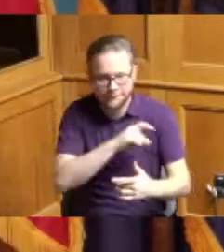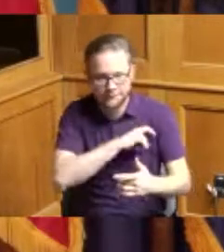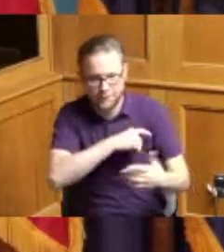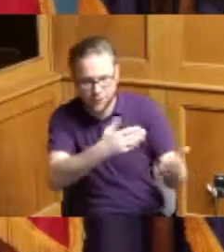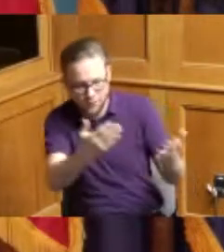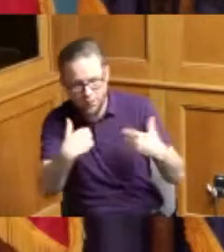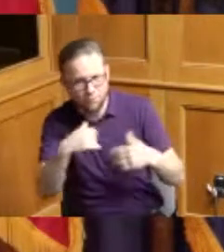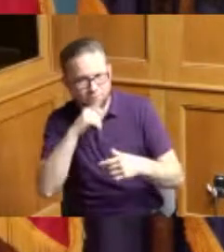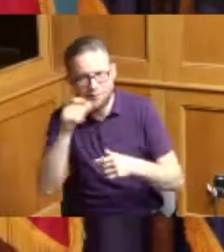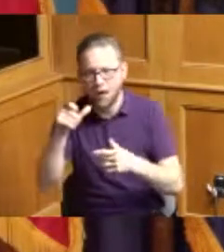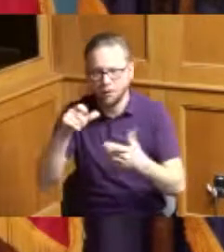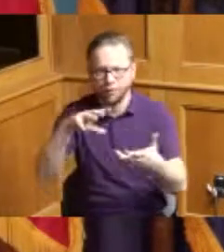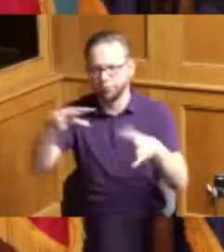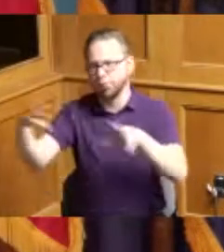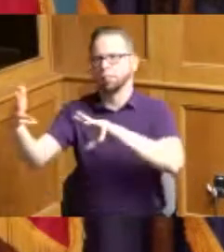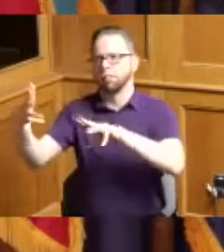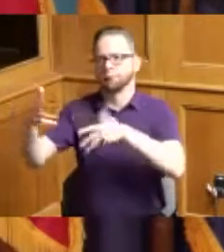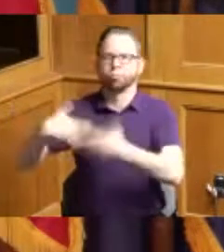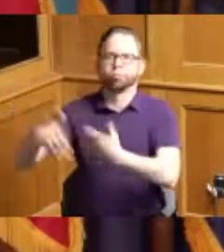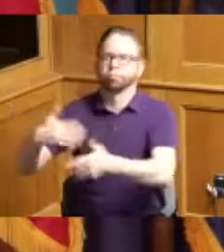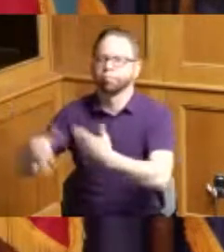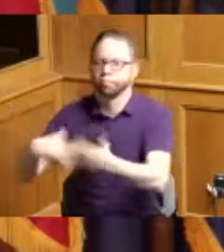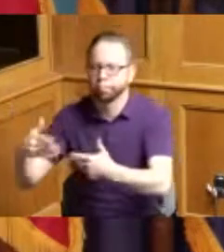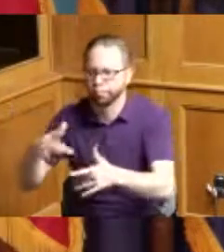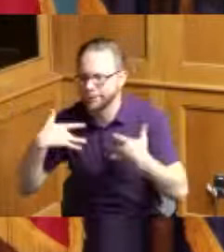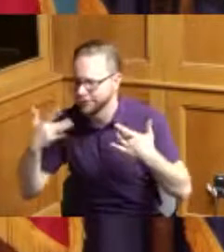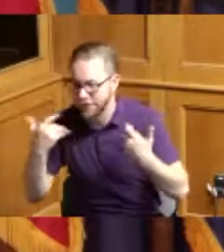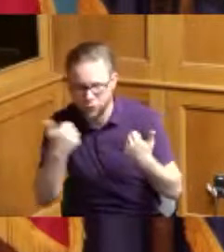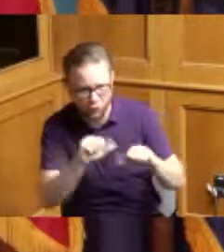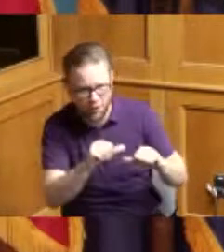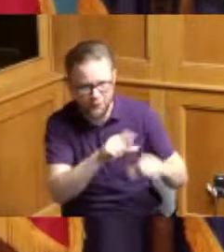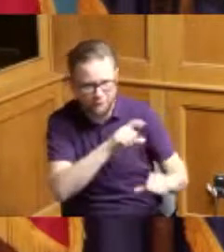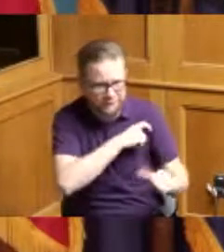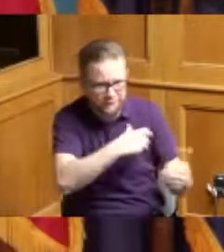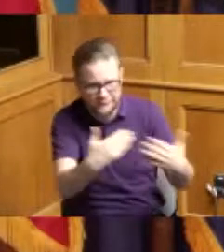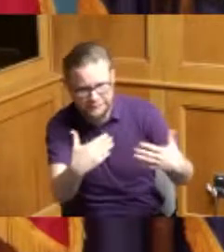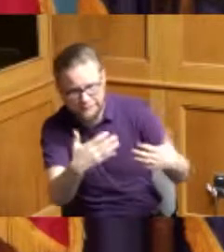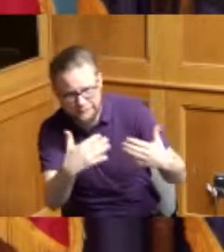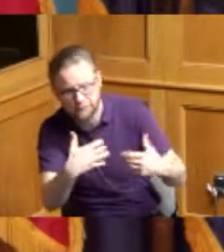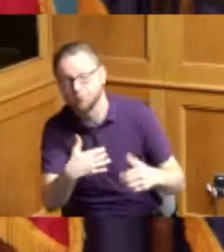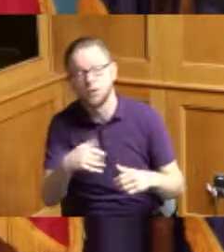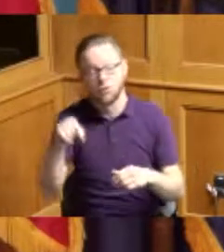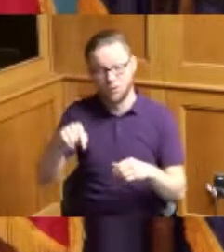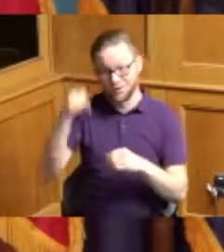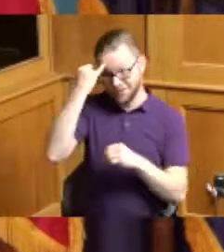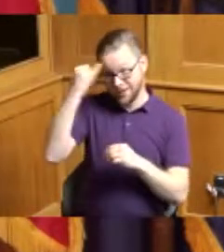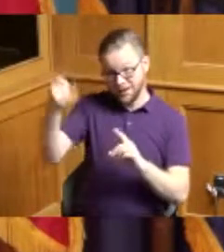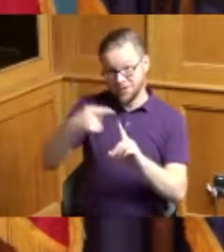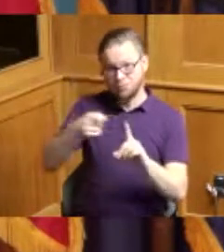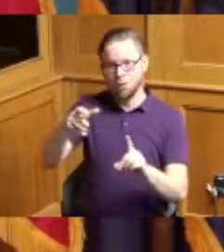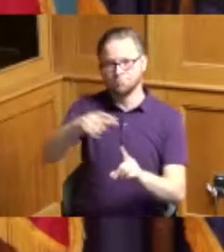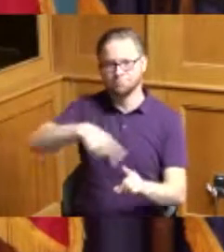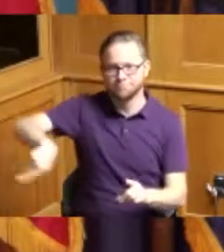this idea has come from the people and the people are ready and I just thought it'd be